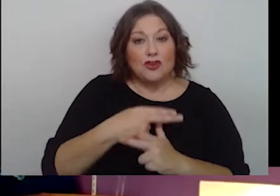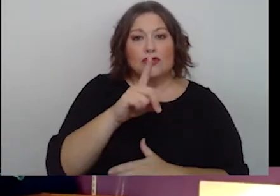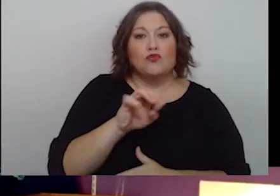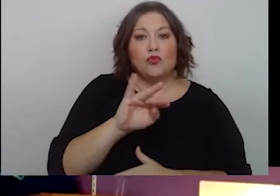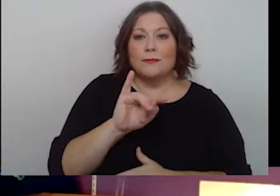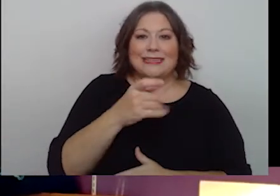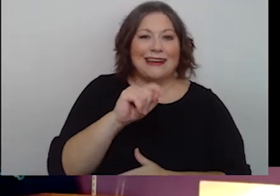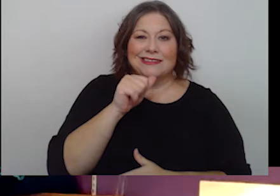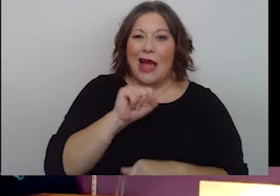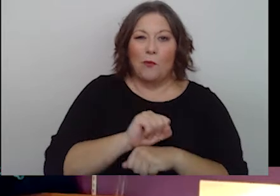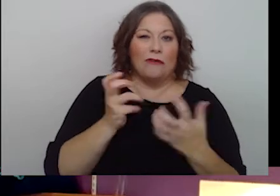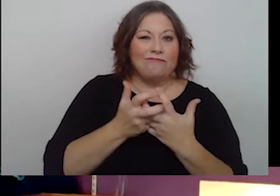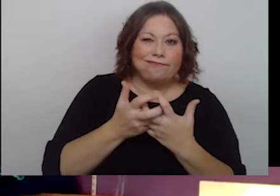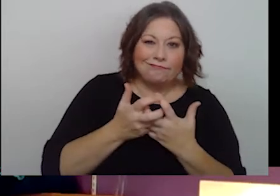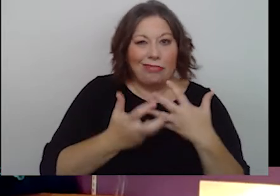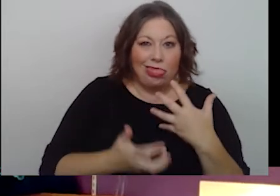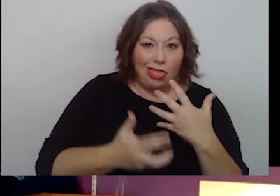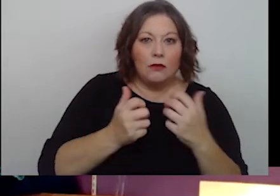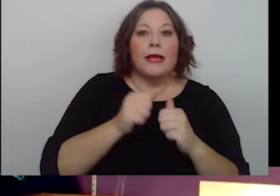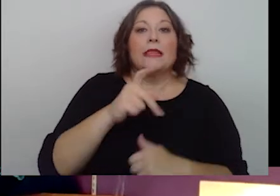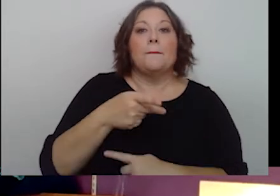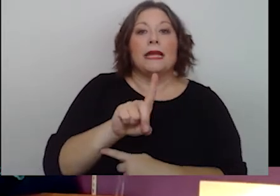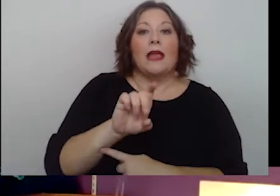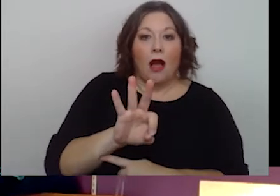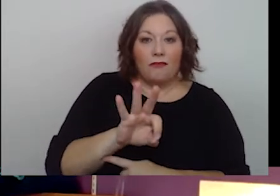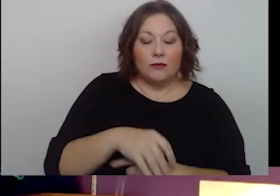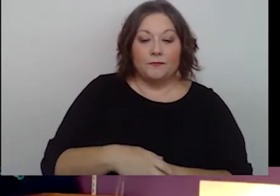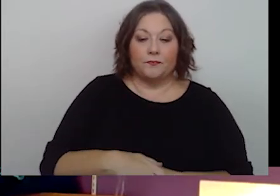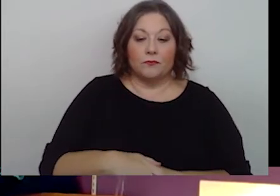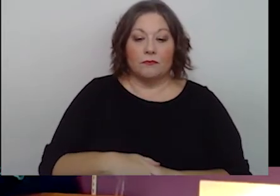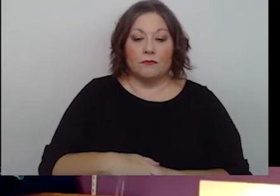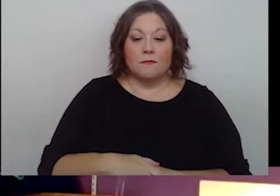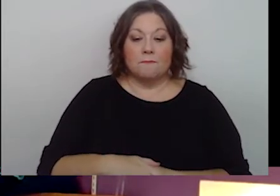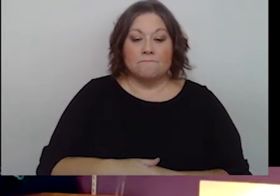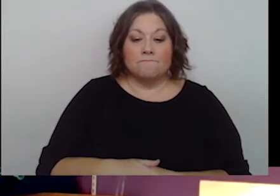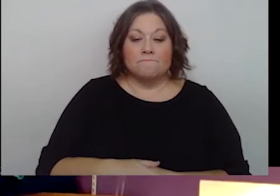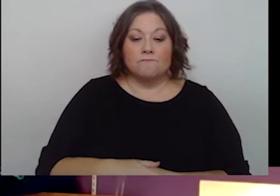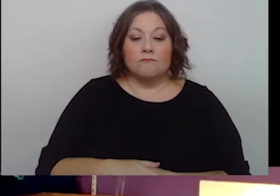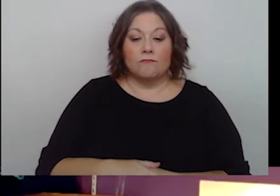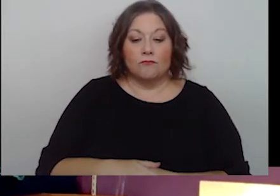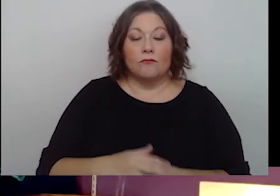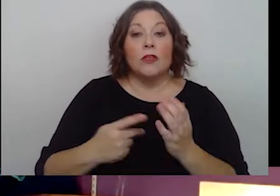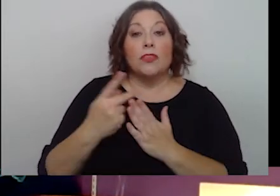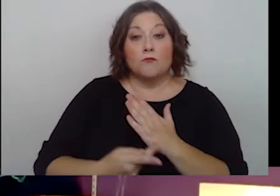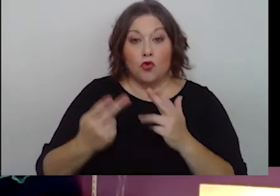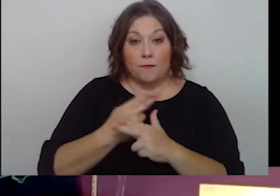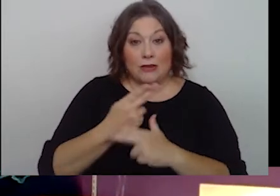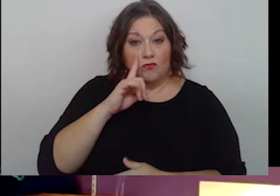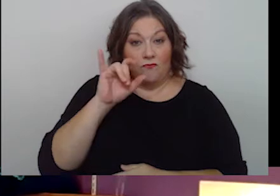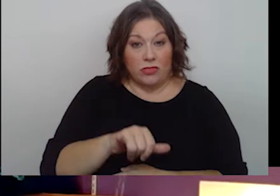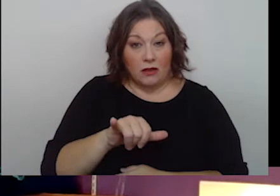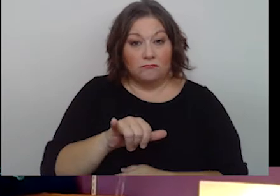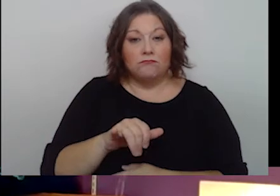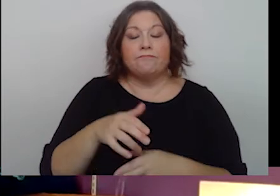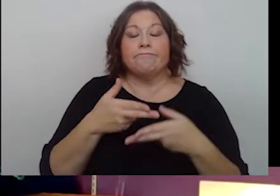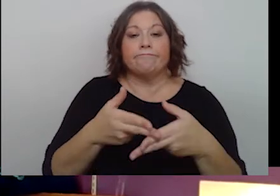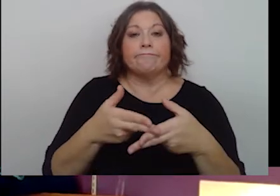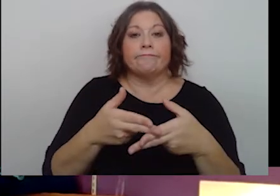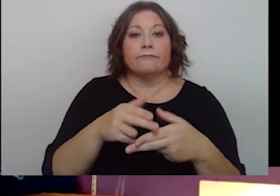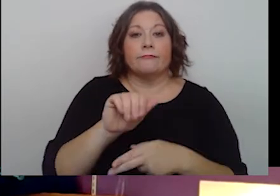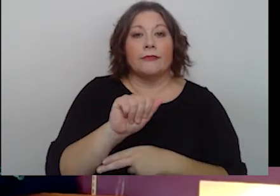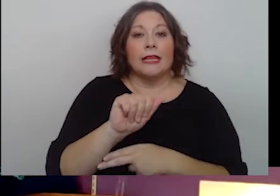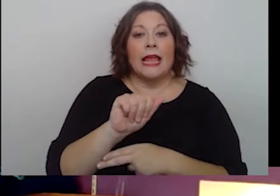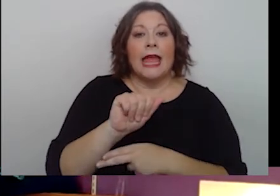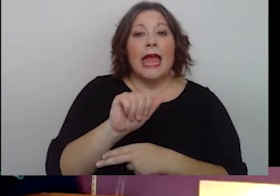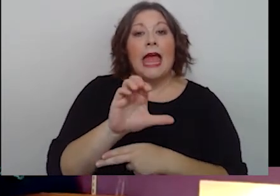with PDFs, uh, you know. The program that I use with that one is called Acrobat Reader